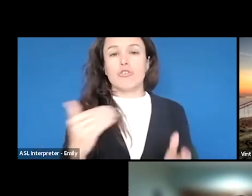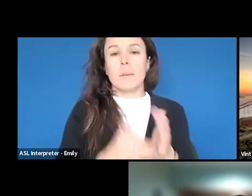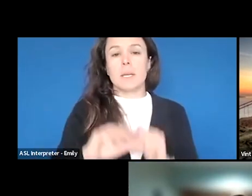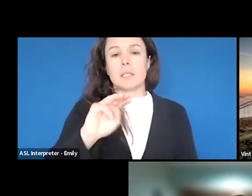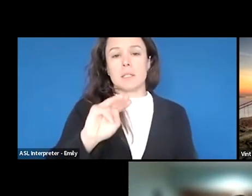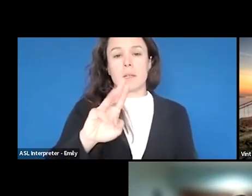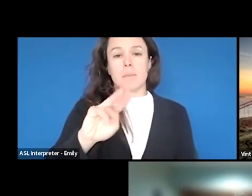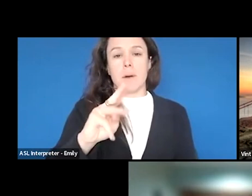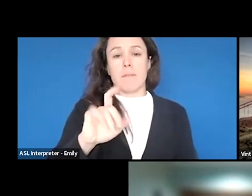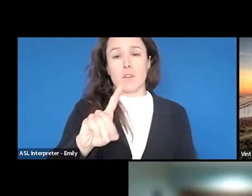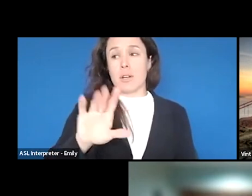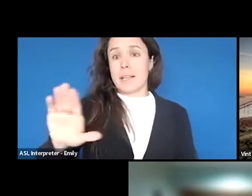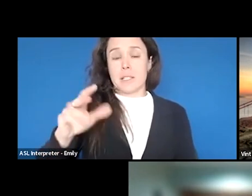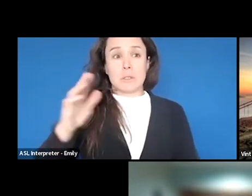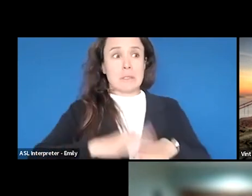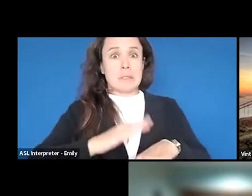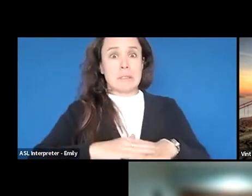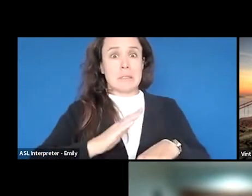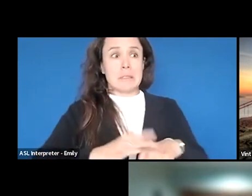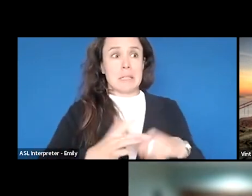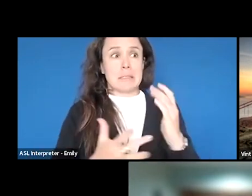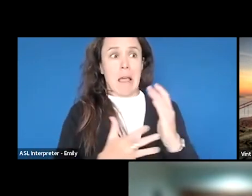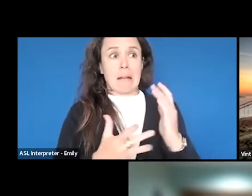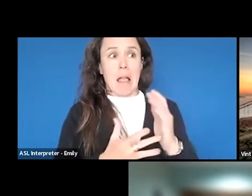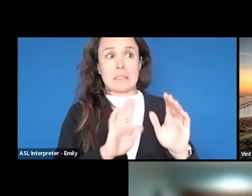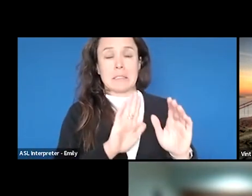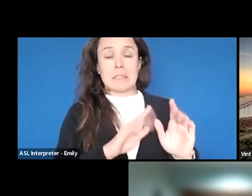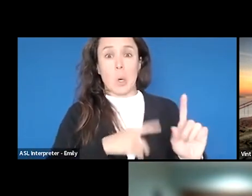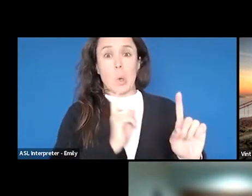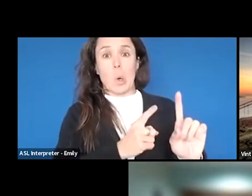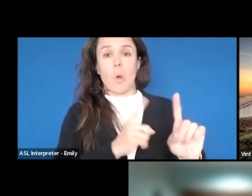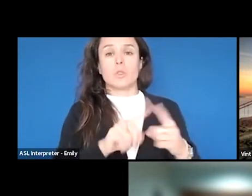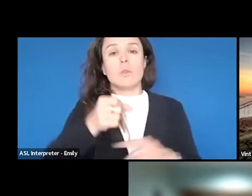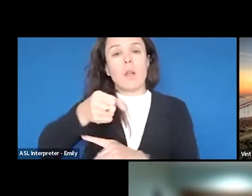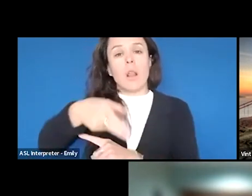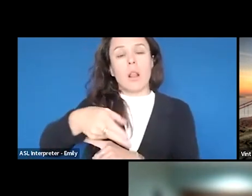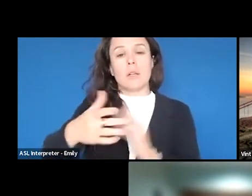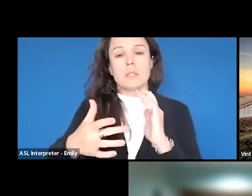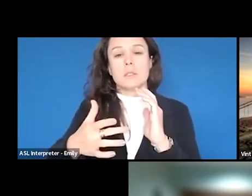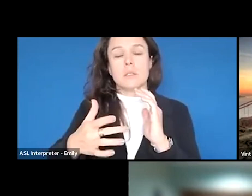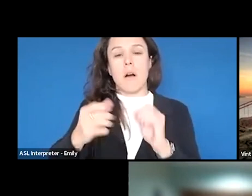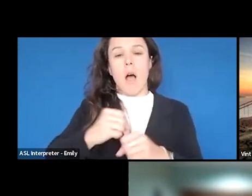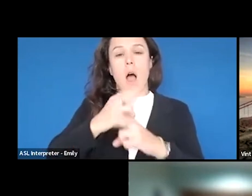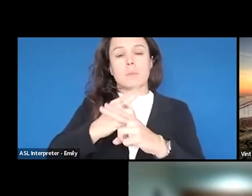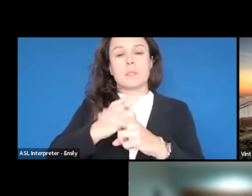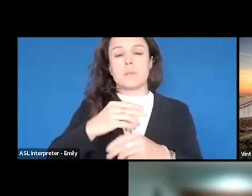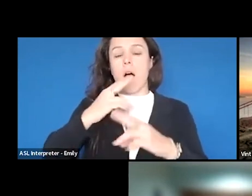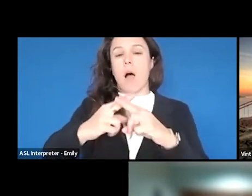of technology where the goal is to overcome the obstacle of animism – the belief that the way we